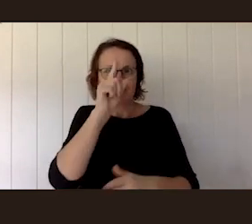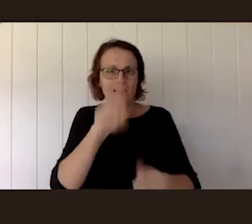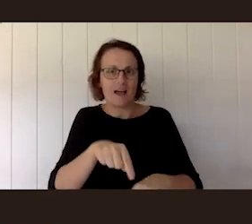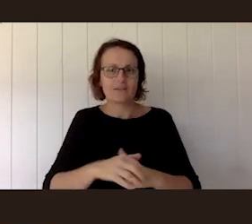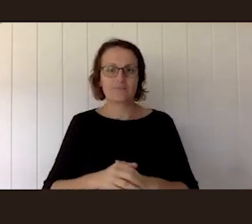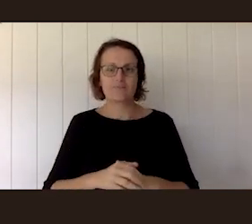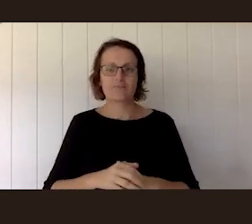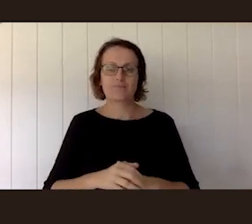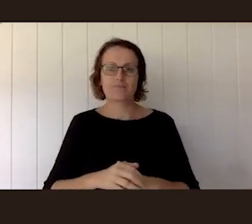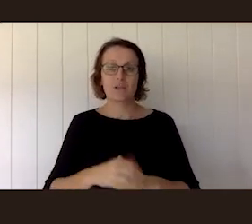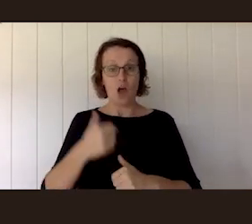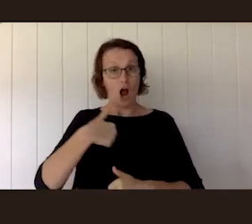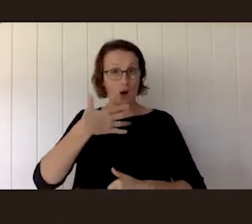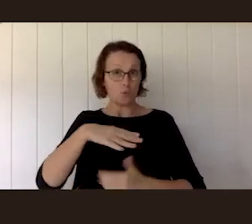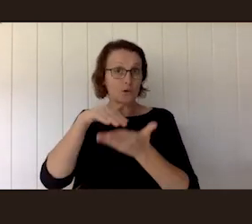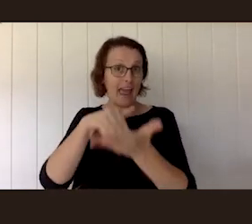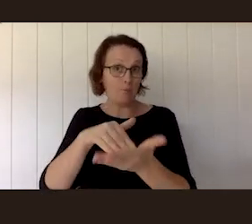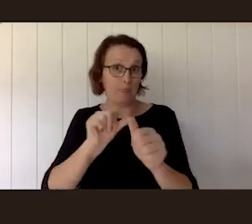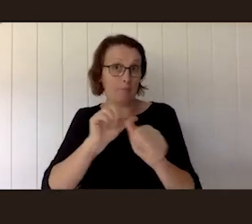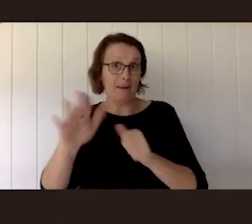I can. And that's the state that I'll be taking for this session